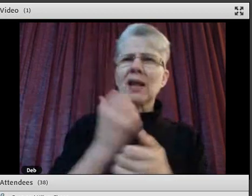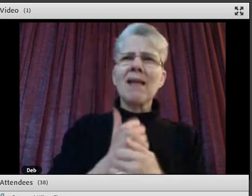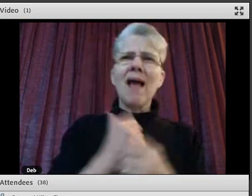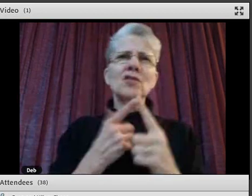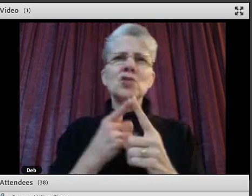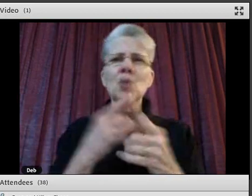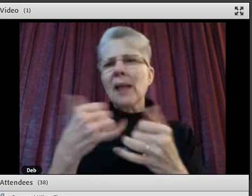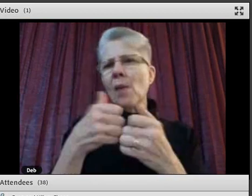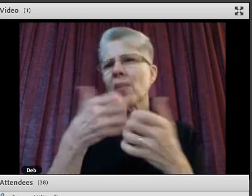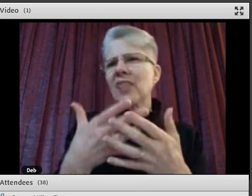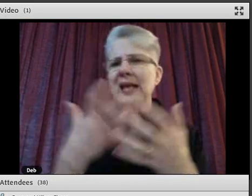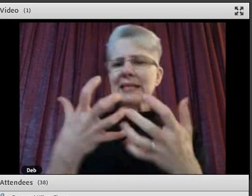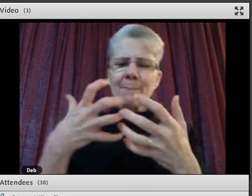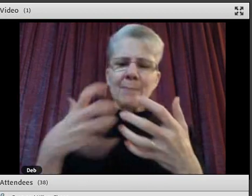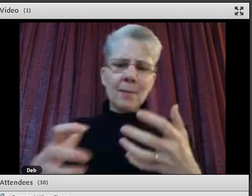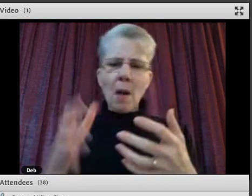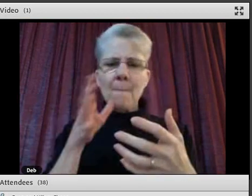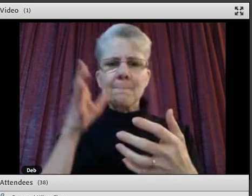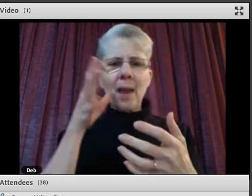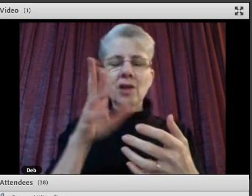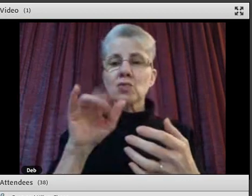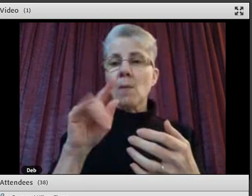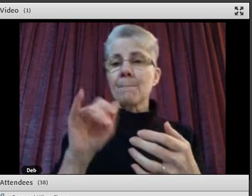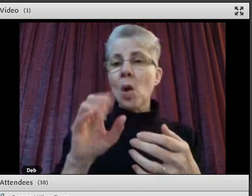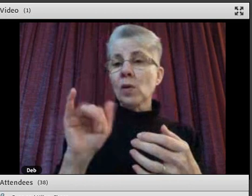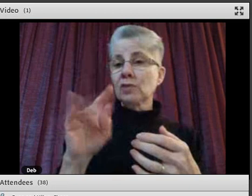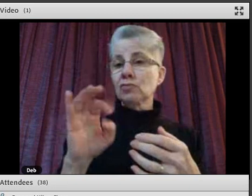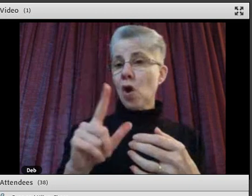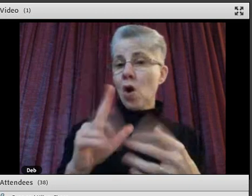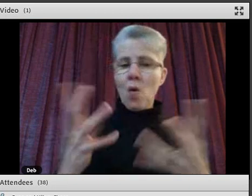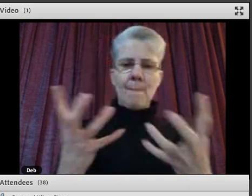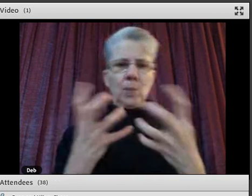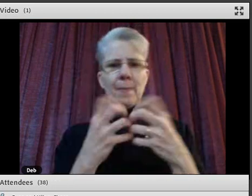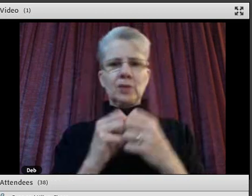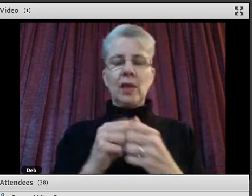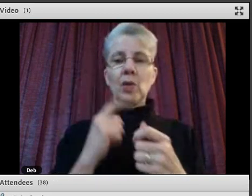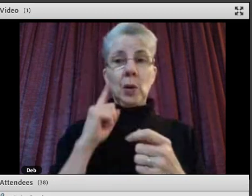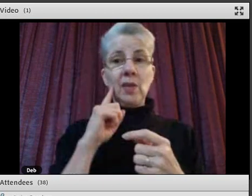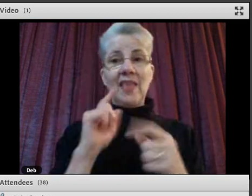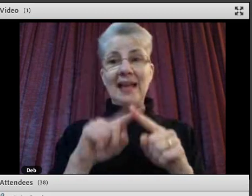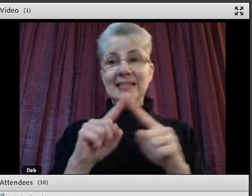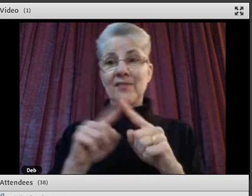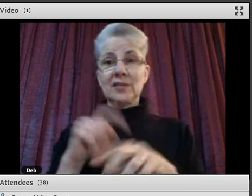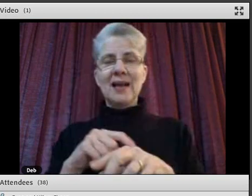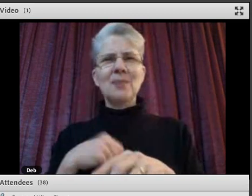and take apart my parent's remote control and put it back together." You hear that all the time. And I feel like kids don't do that anymore